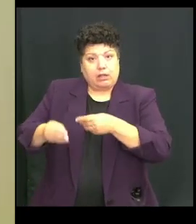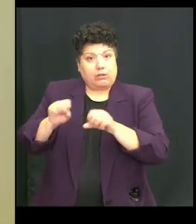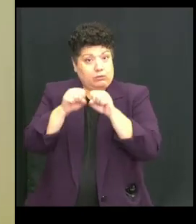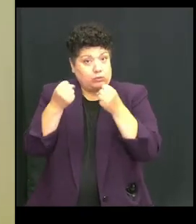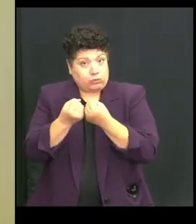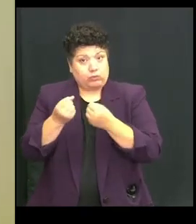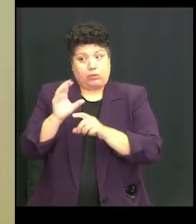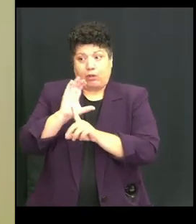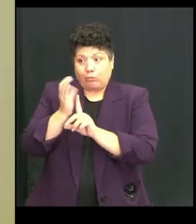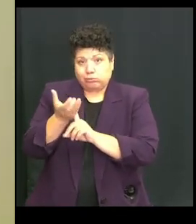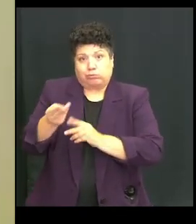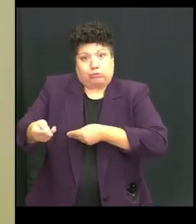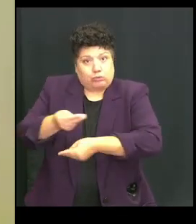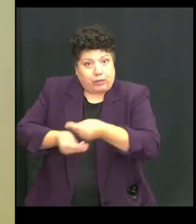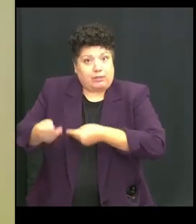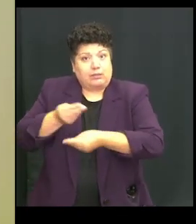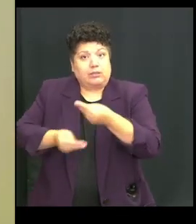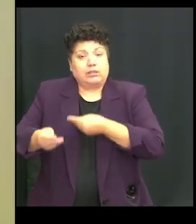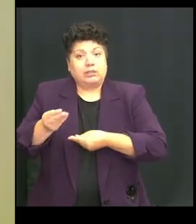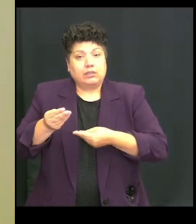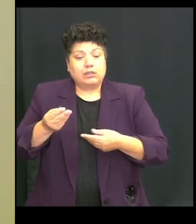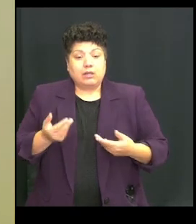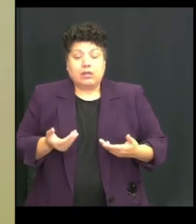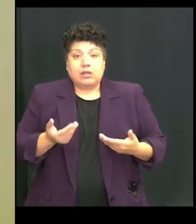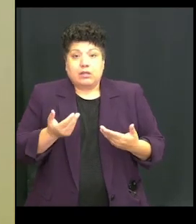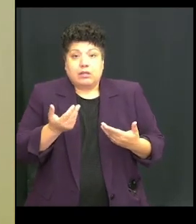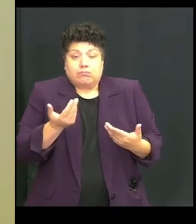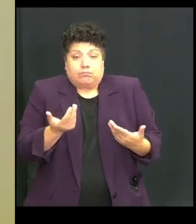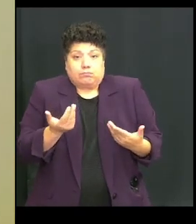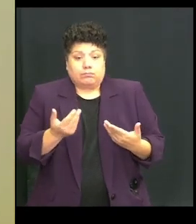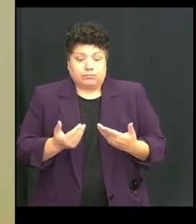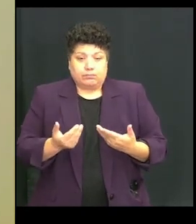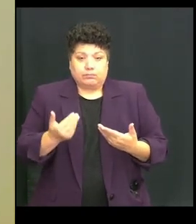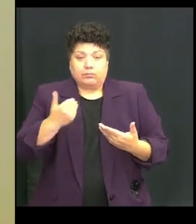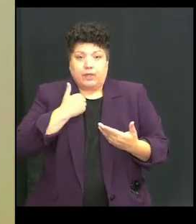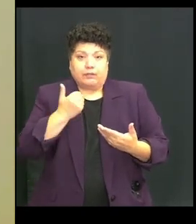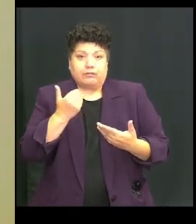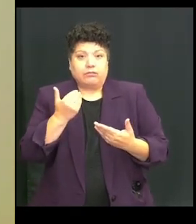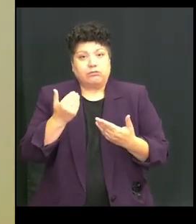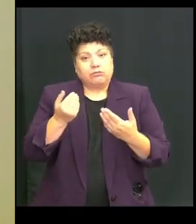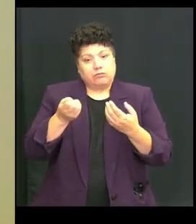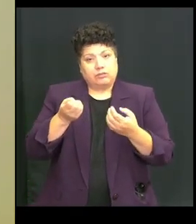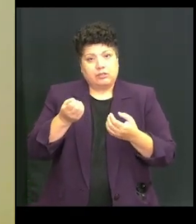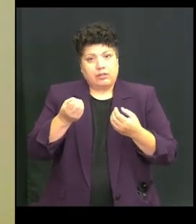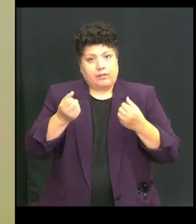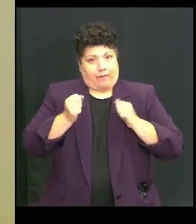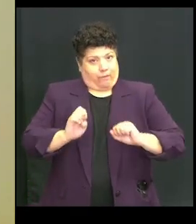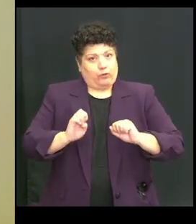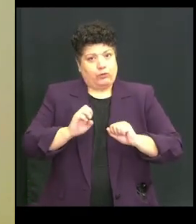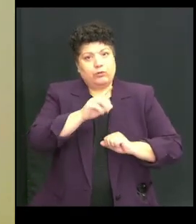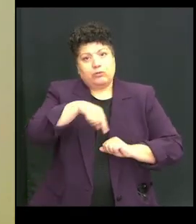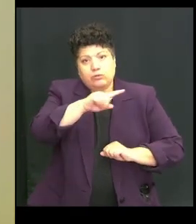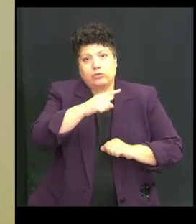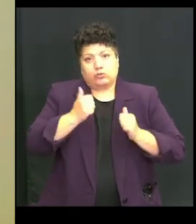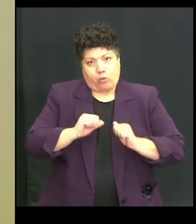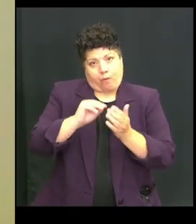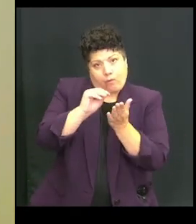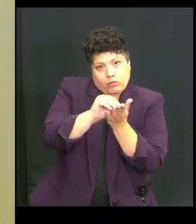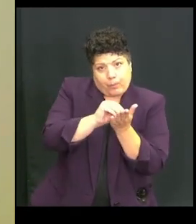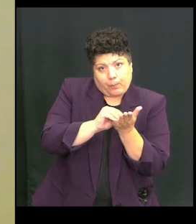In any case there's certainly have been some efforts to try and document these effects bleeding over,